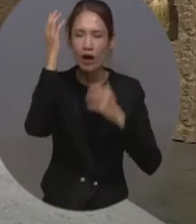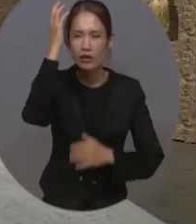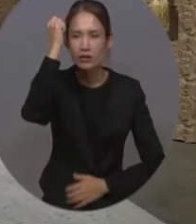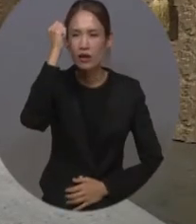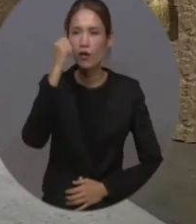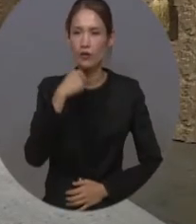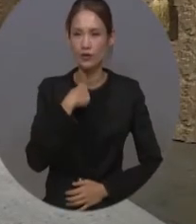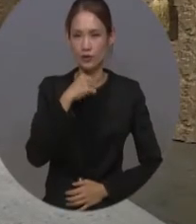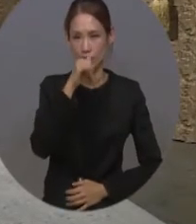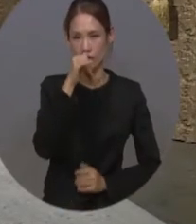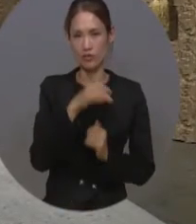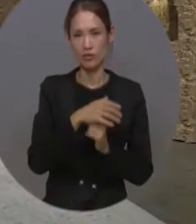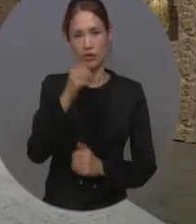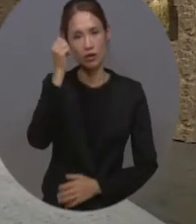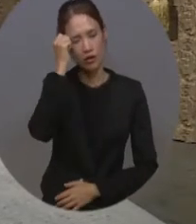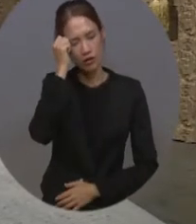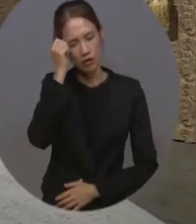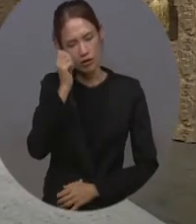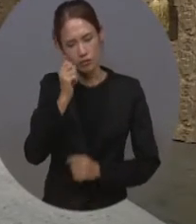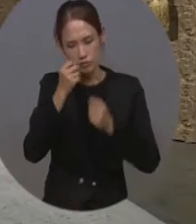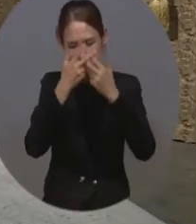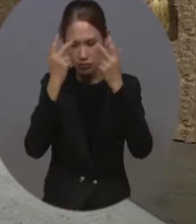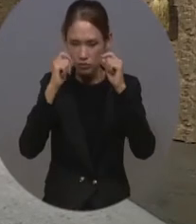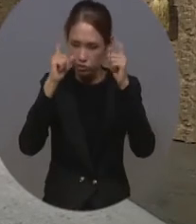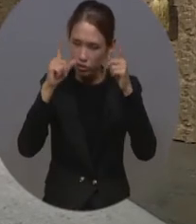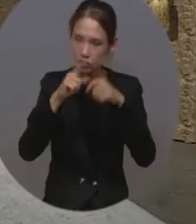As you said before, even if I sleep for a long time